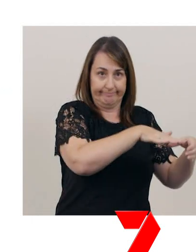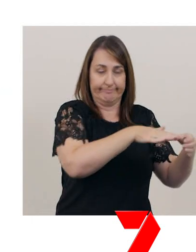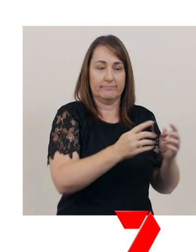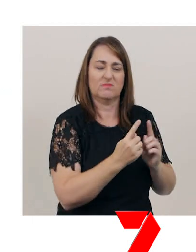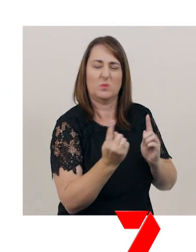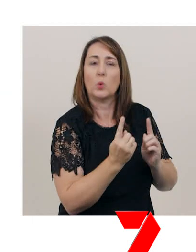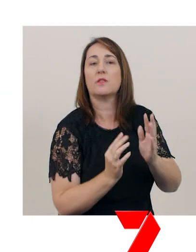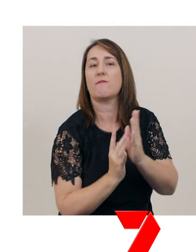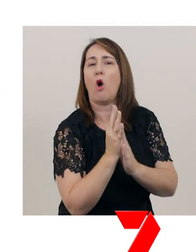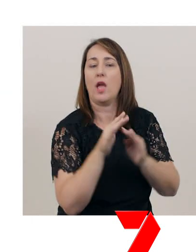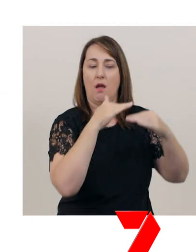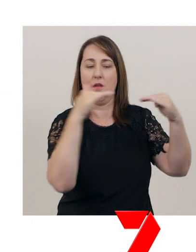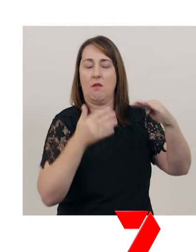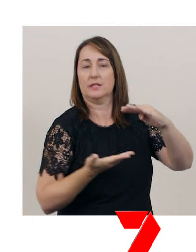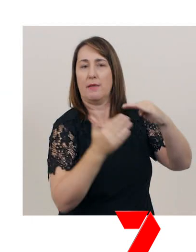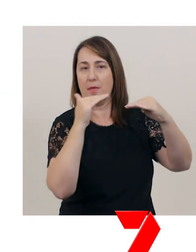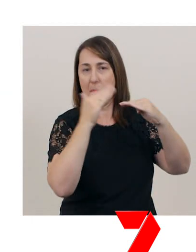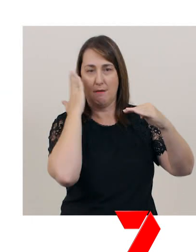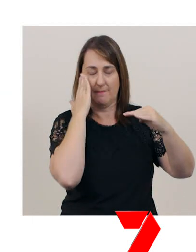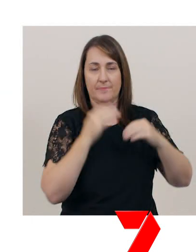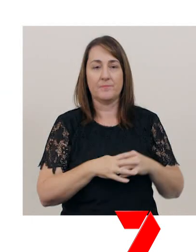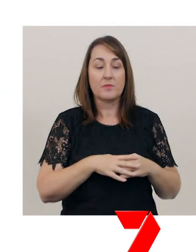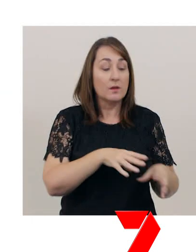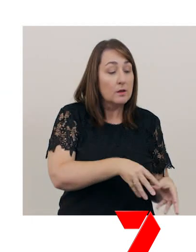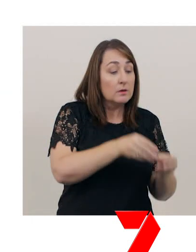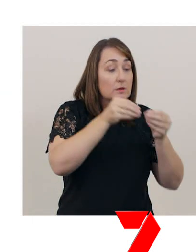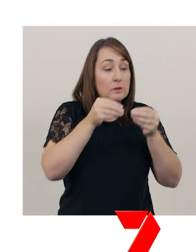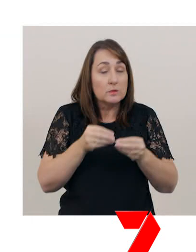She seldom used the magic bones, unless she was hungry or cold.